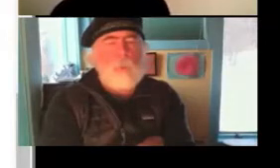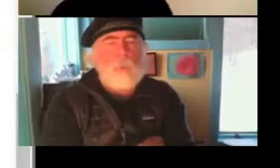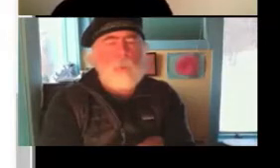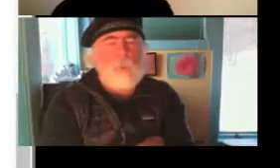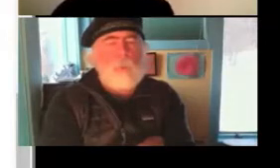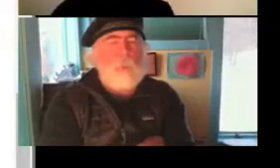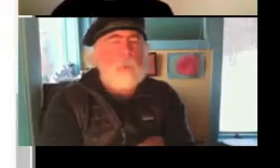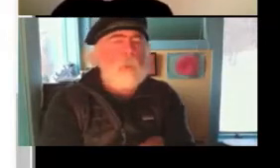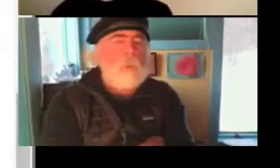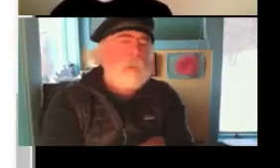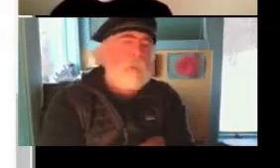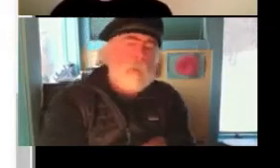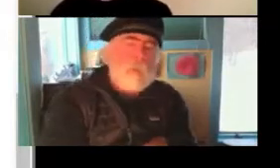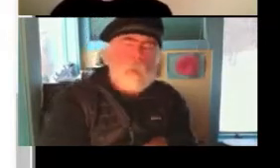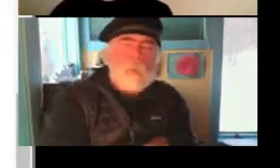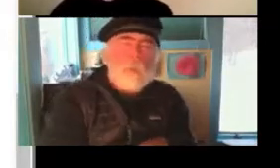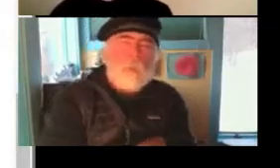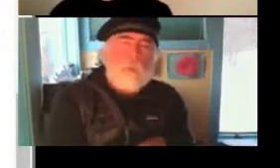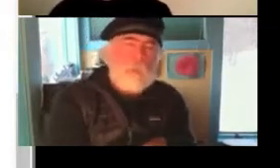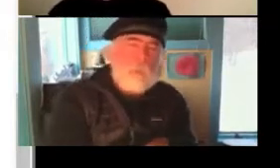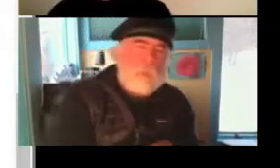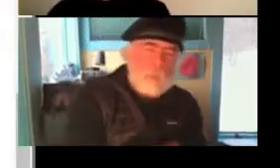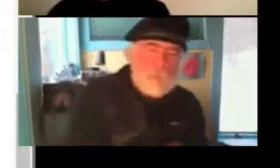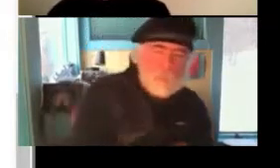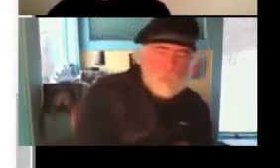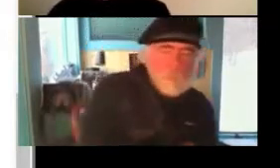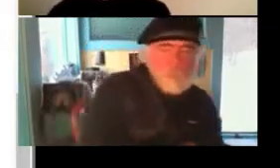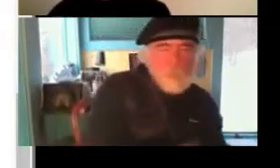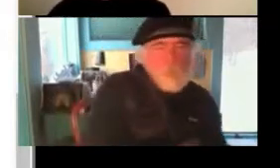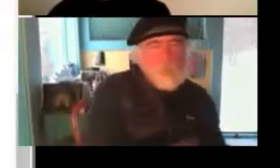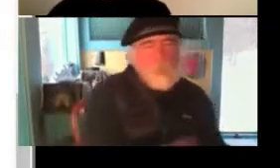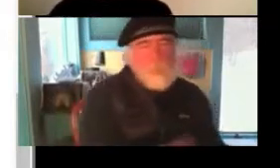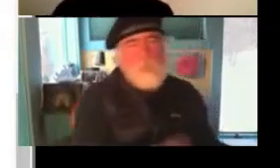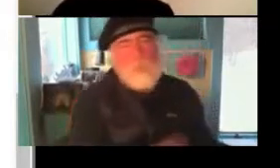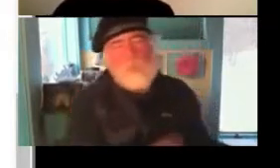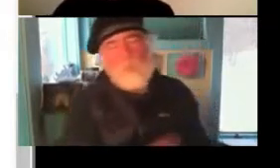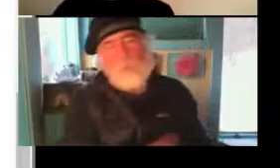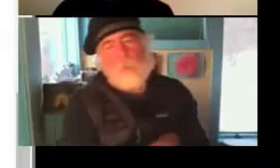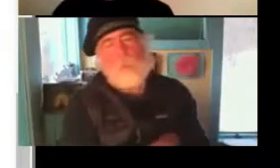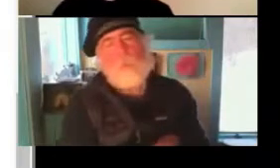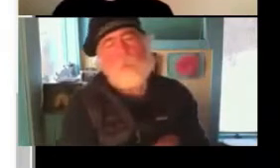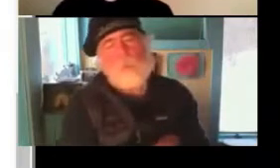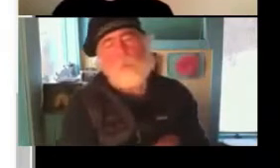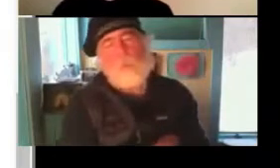Once all of the answers have been recorded and uploaded, you'll wanna click the required check box